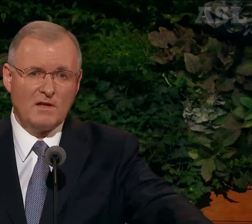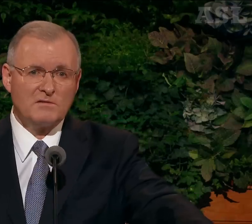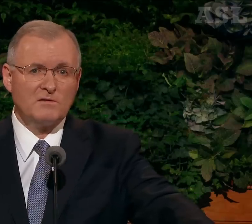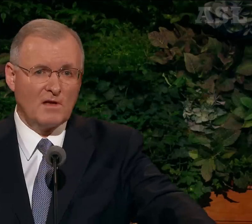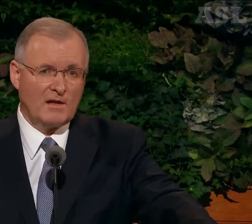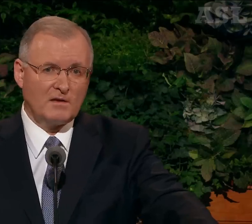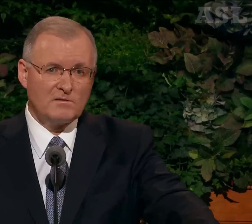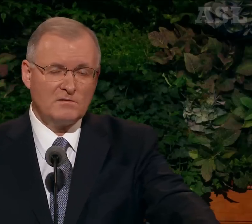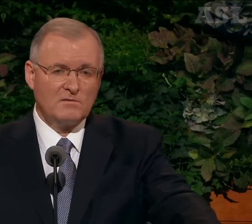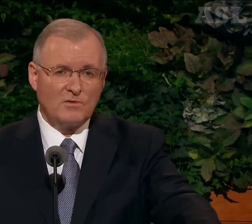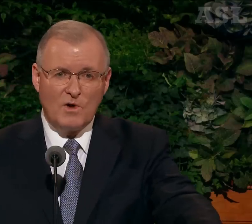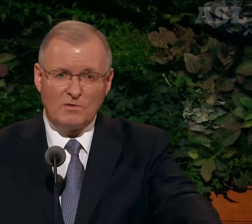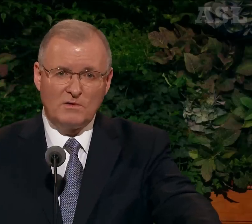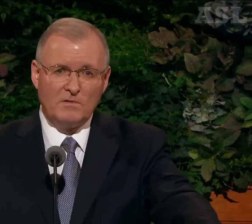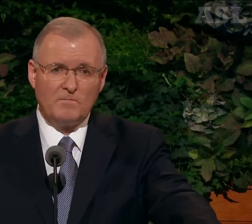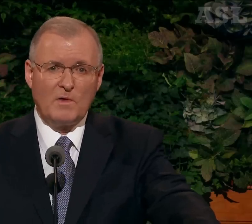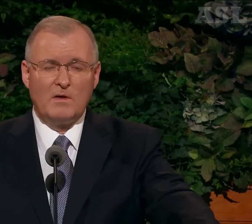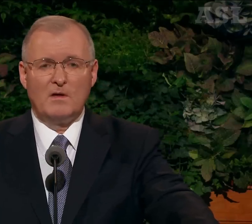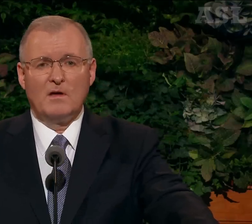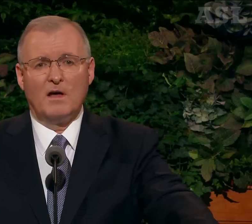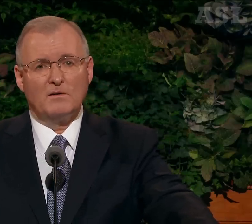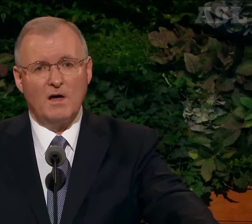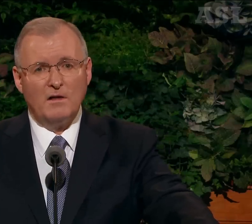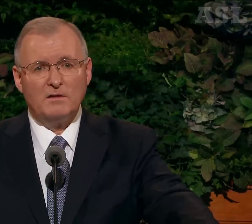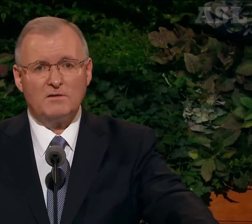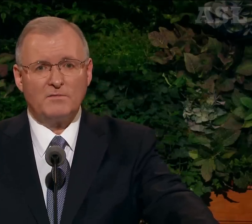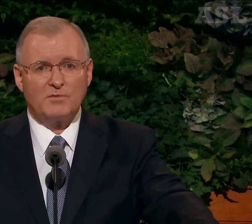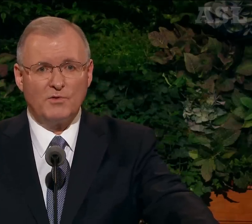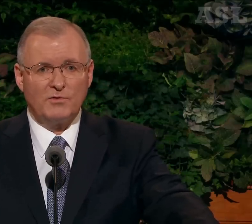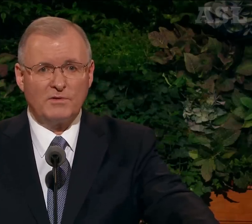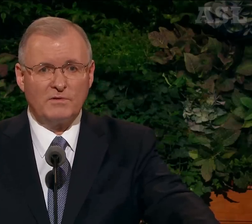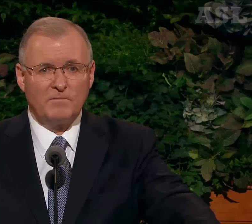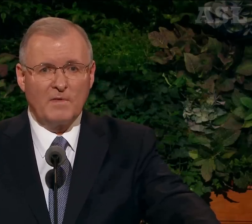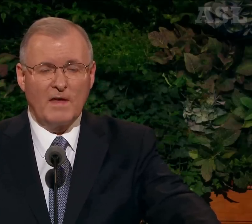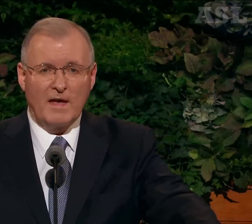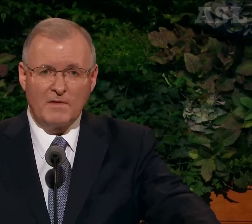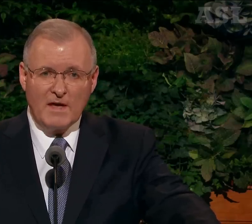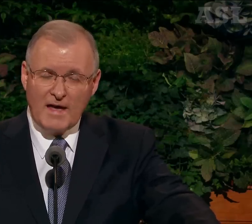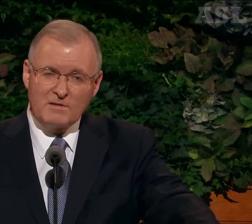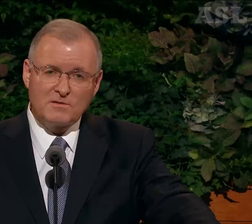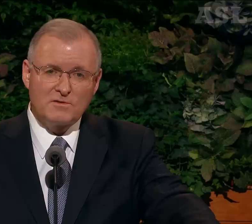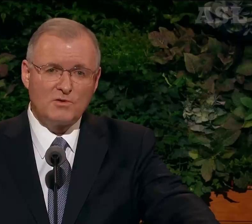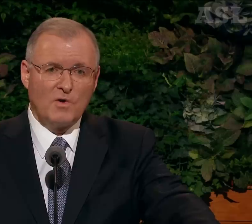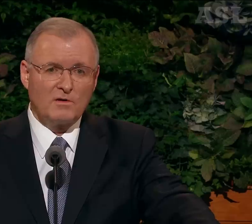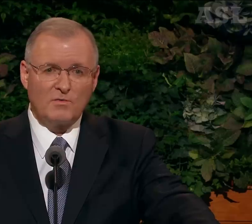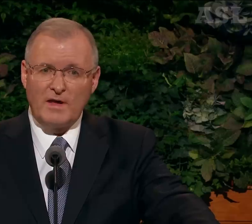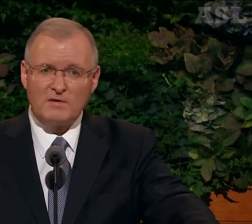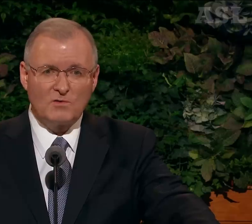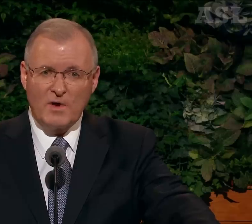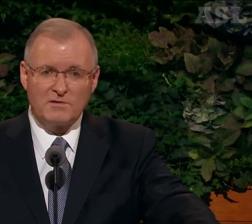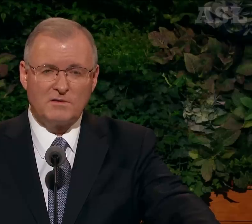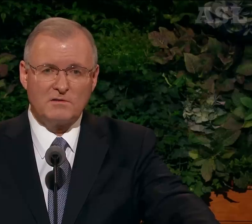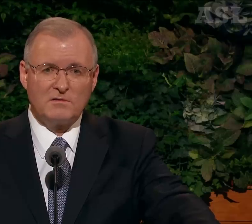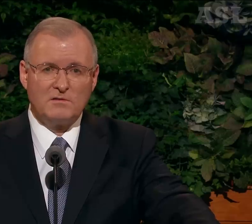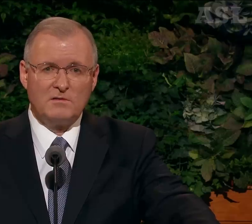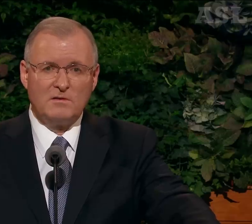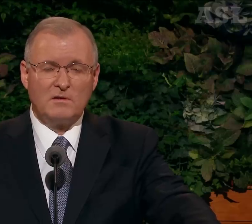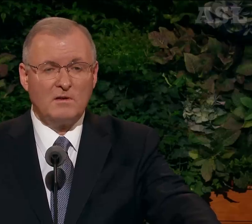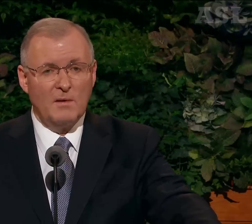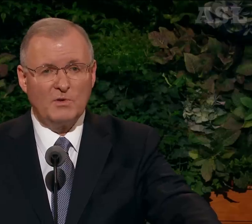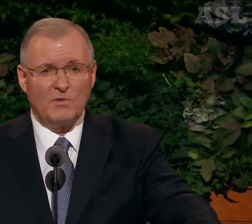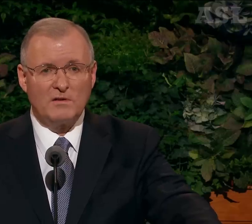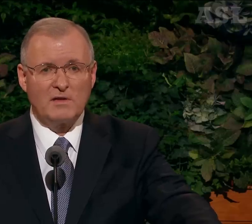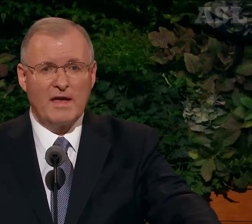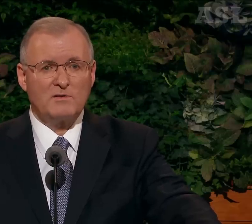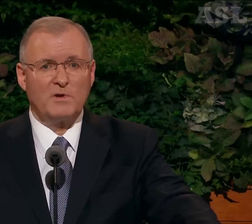IN APRIL, PRESIDENT THOMAS S.